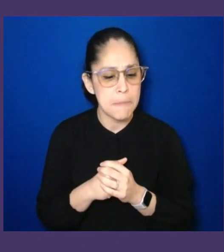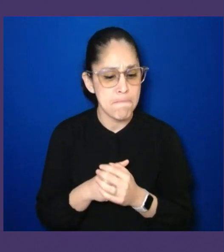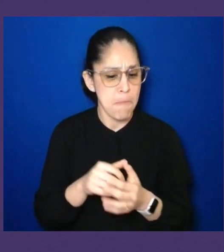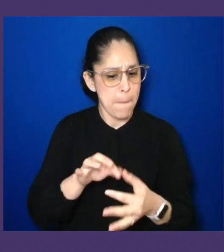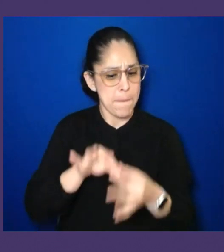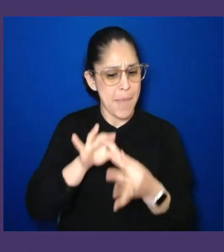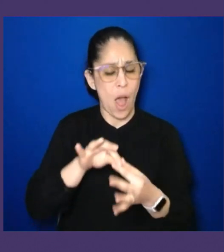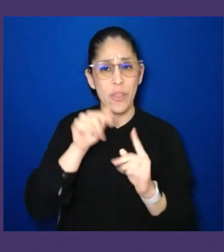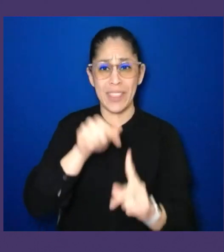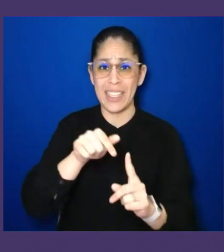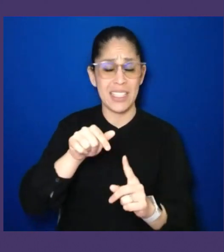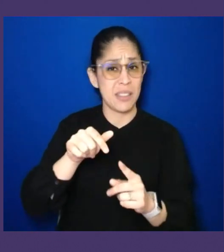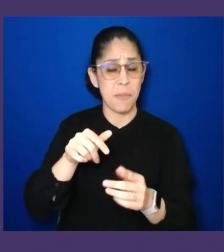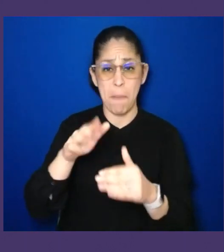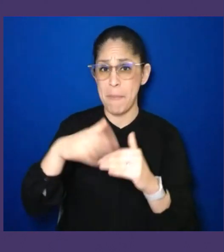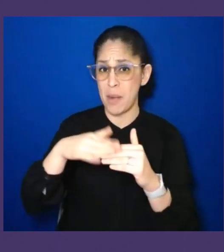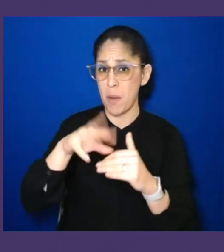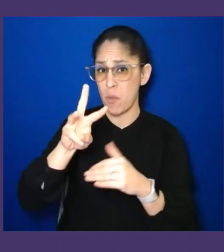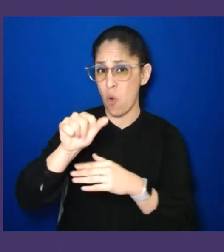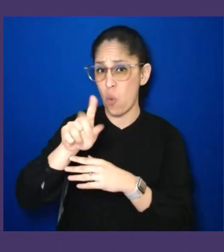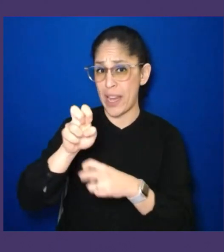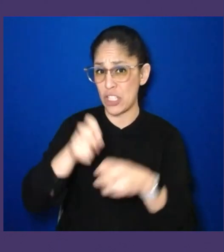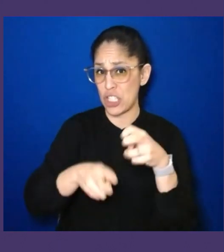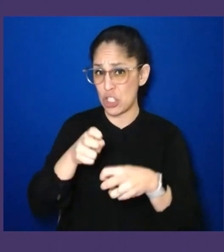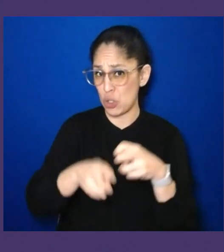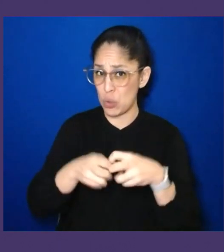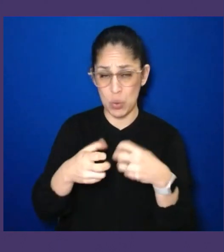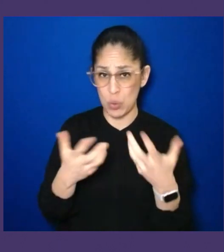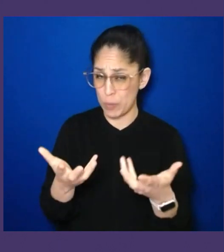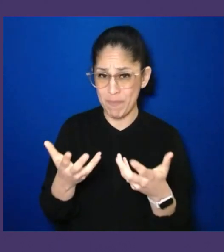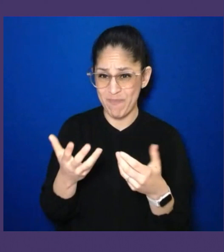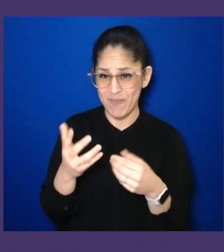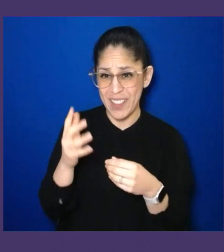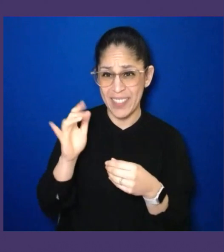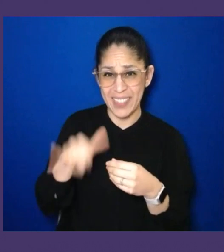Specifically, is that an issue that Disability:IN is